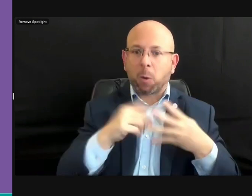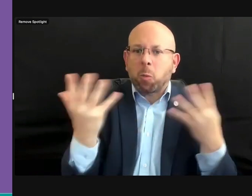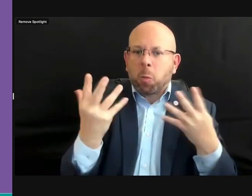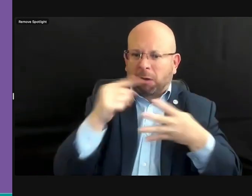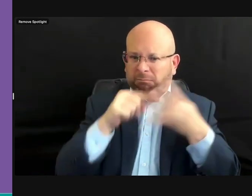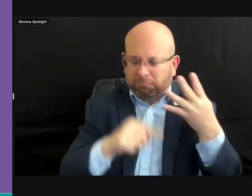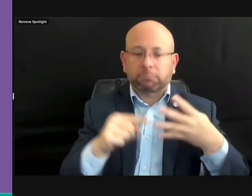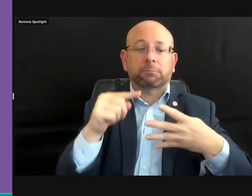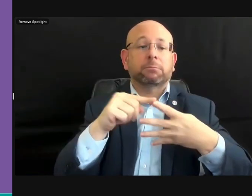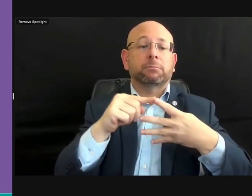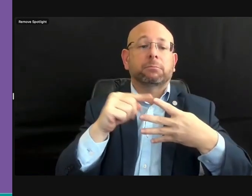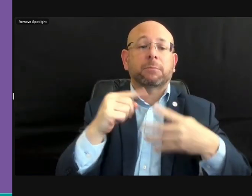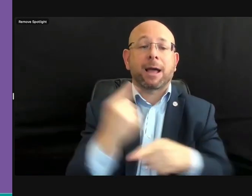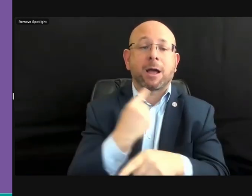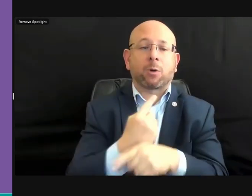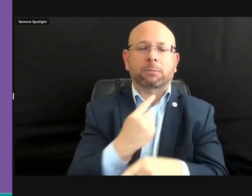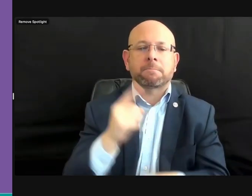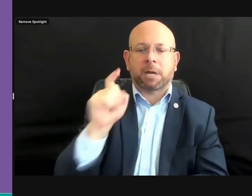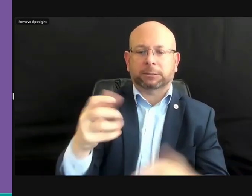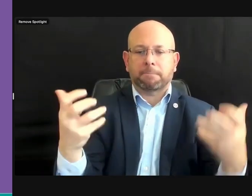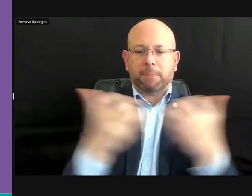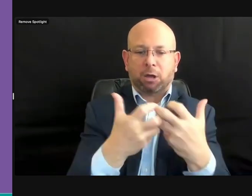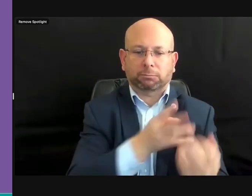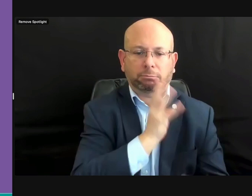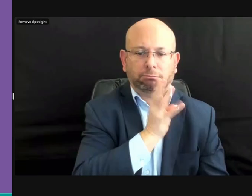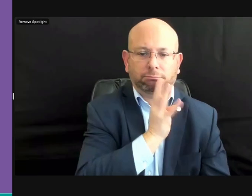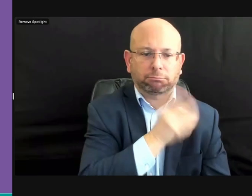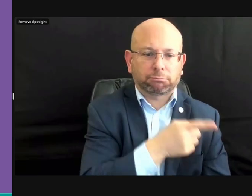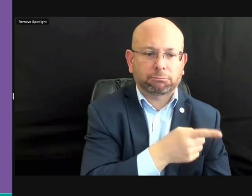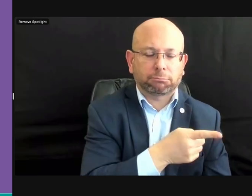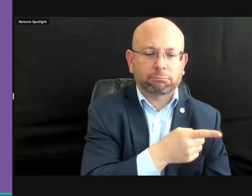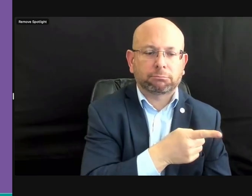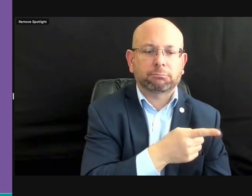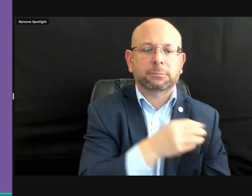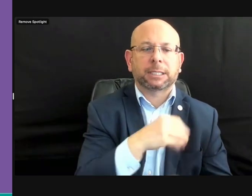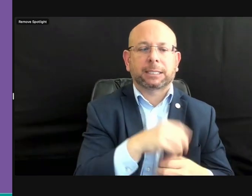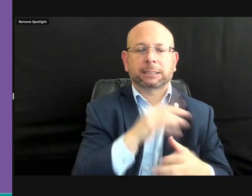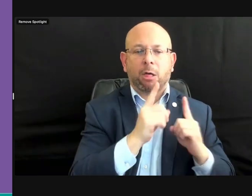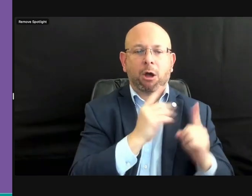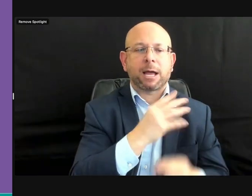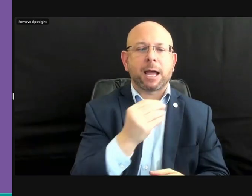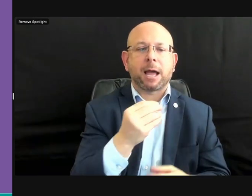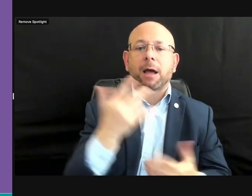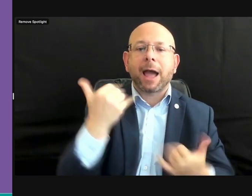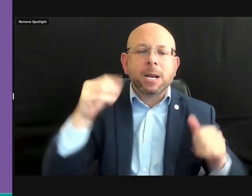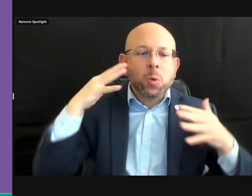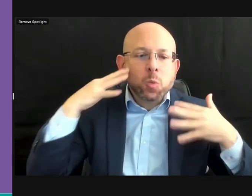As I just described, accurate, meaning captions must match the spoken words in the dialogue